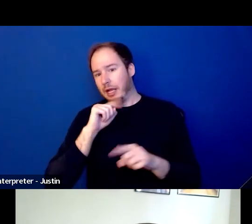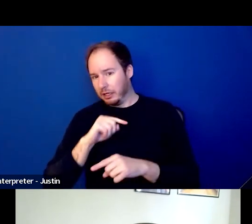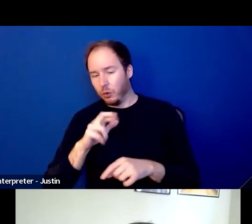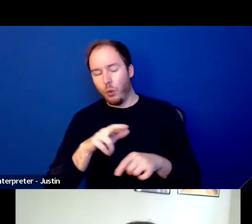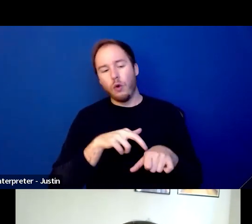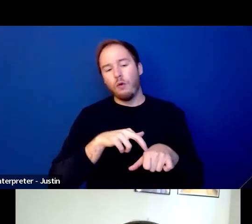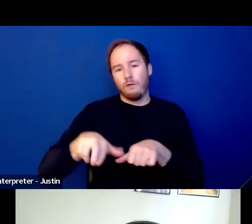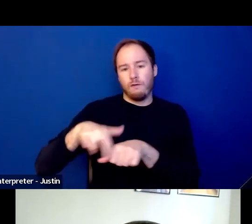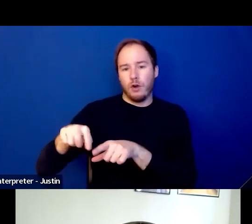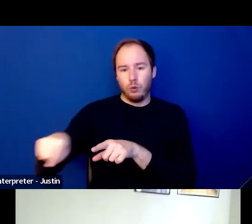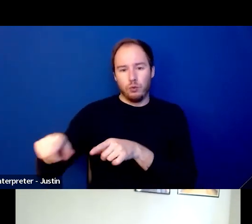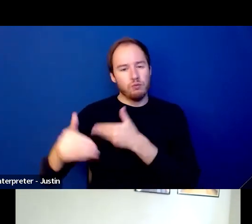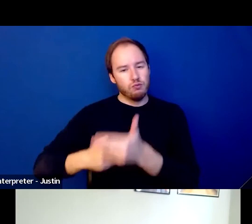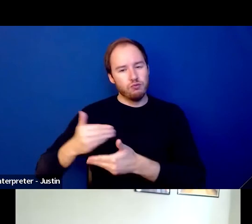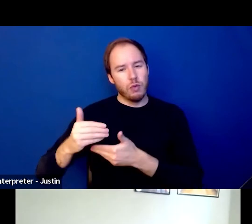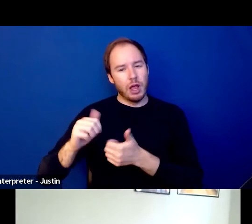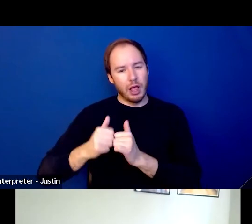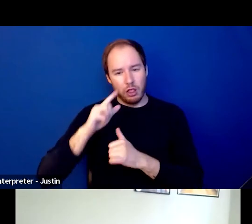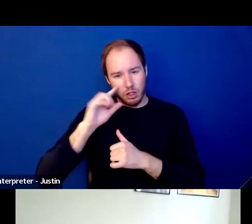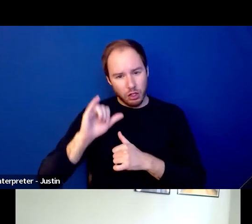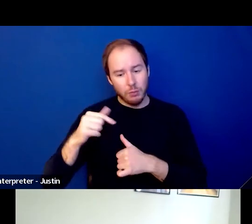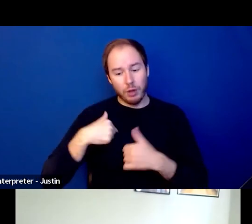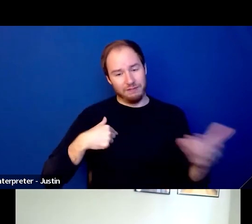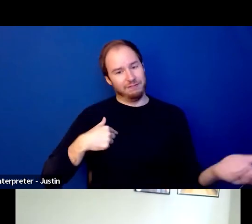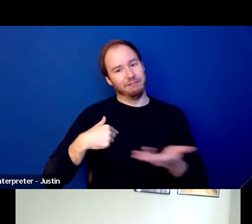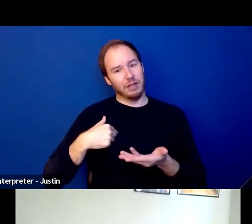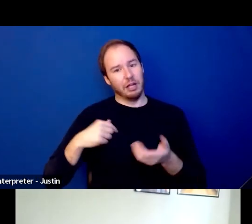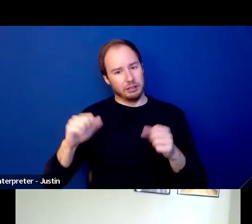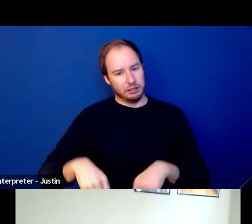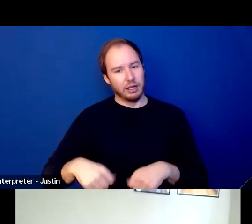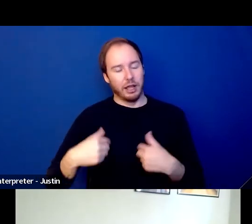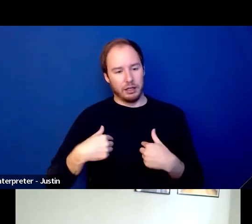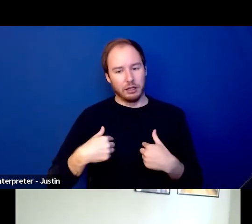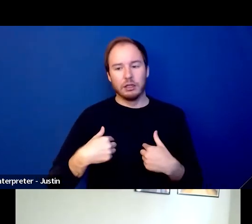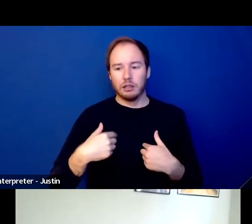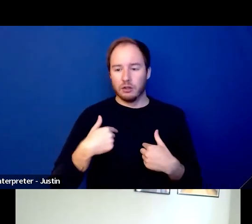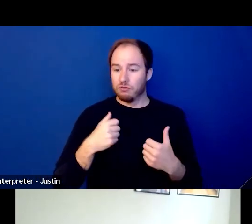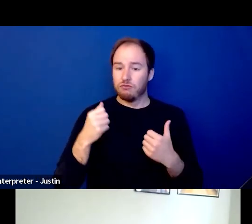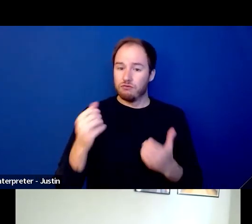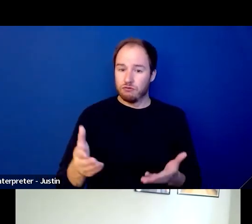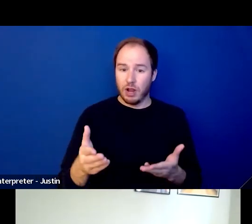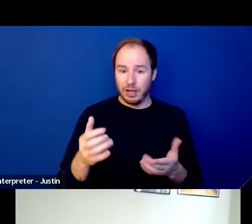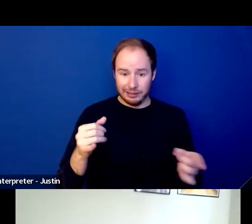to how the process works, but always invite them to the table. So I would definitely recommend, if you don't already,